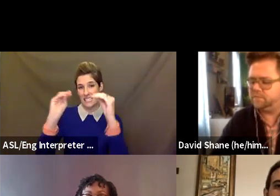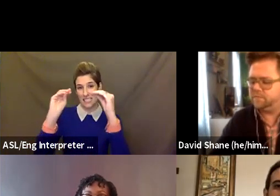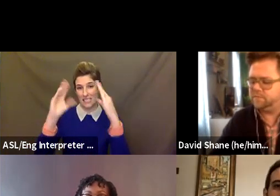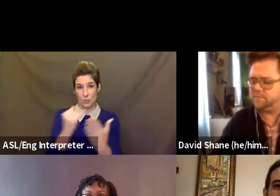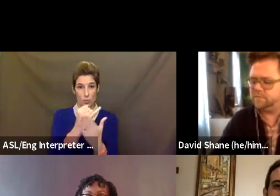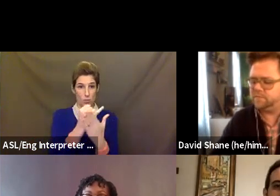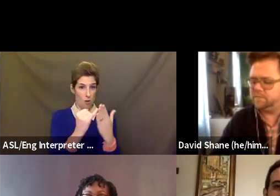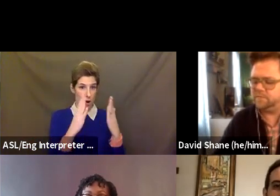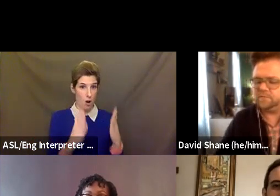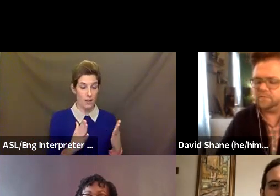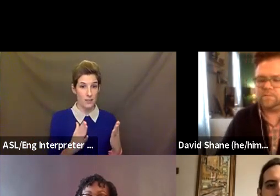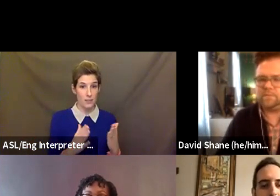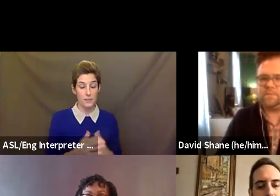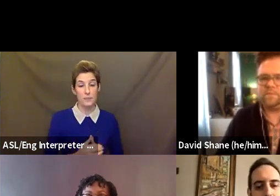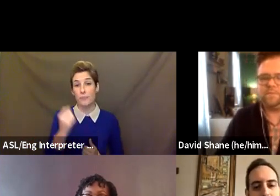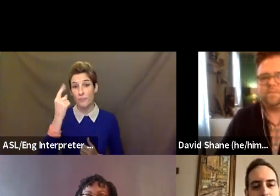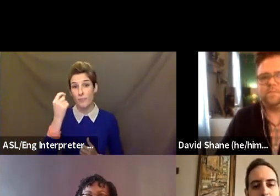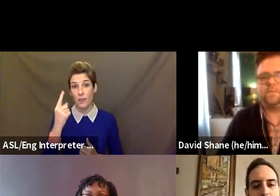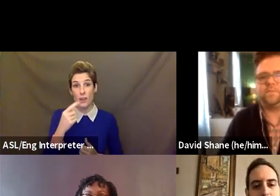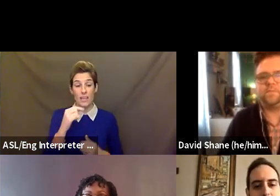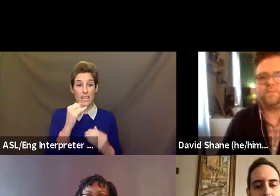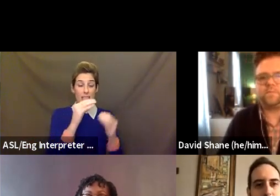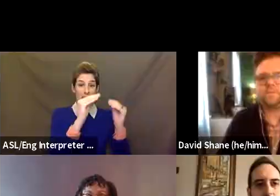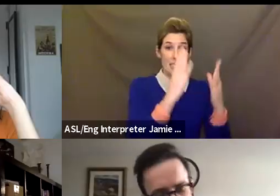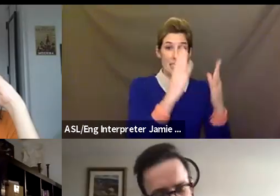online works with an assistant artist who serves as not only an